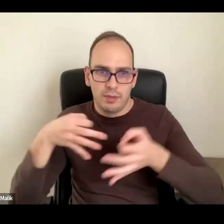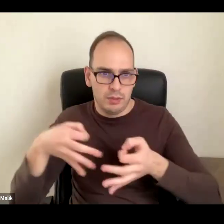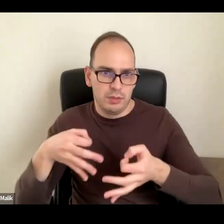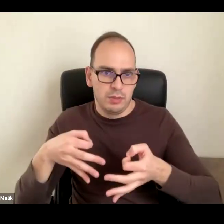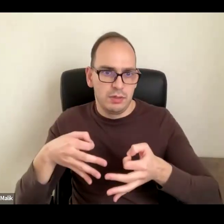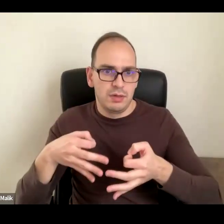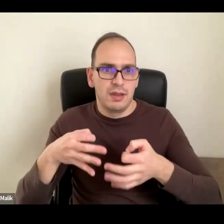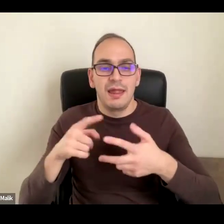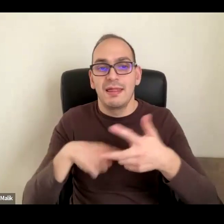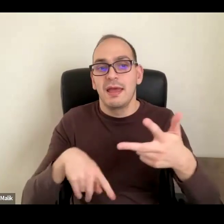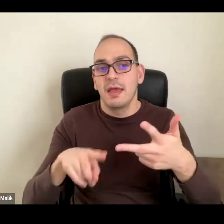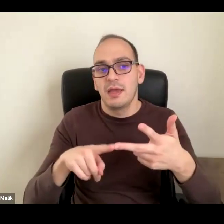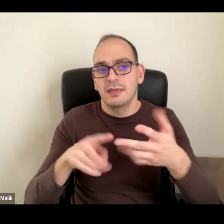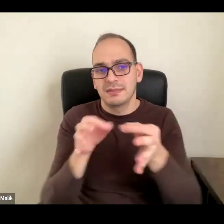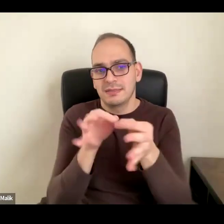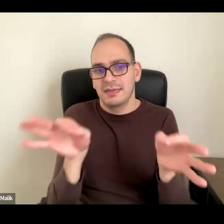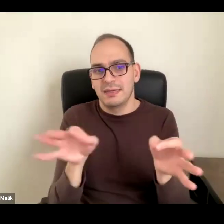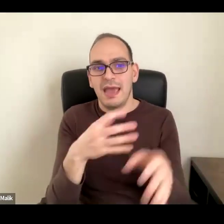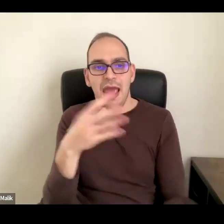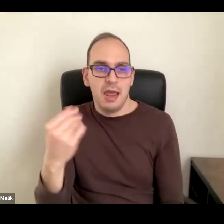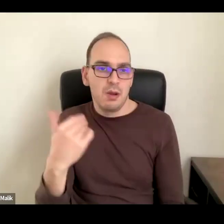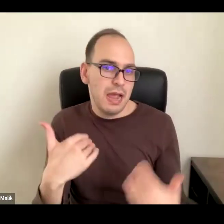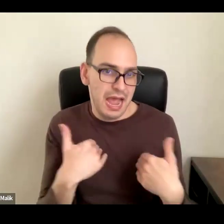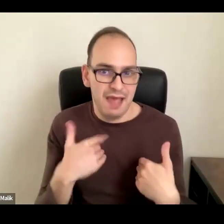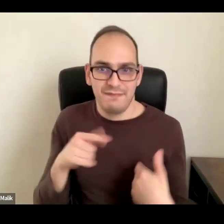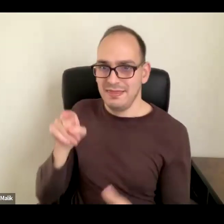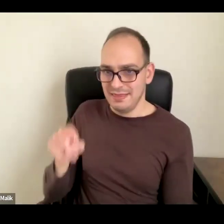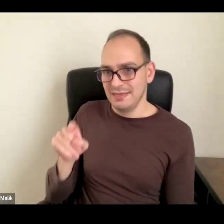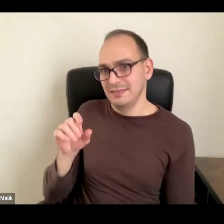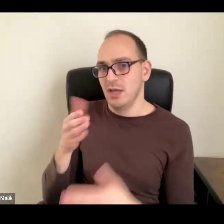And then you might have another sentence says, "And we have this object which has been long